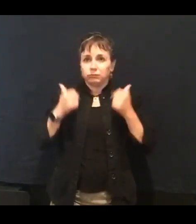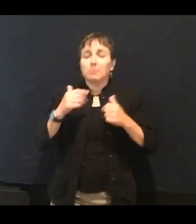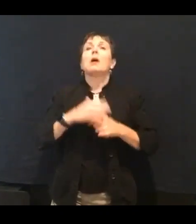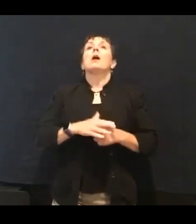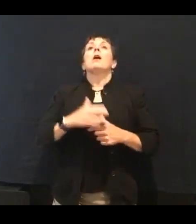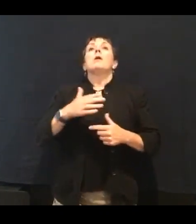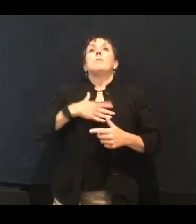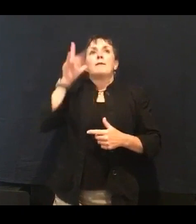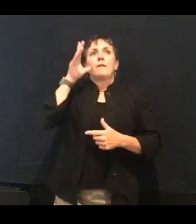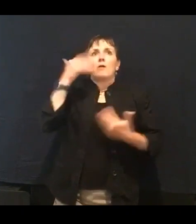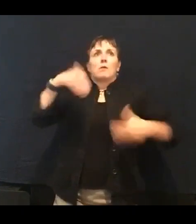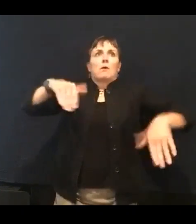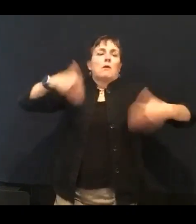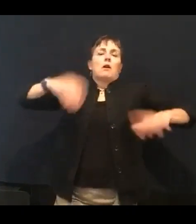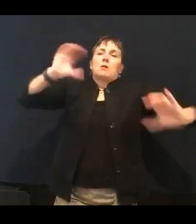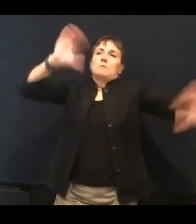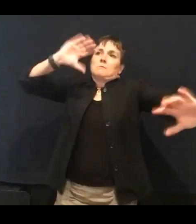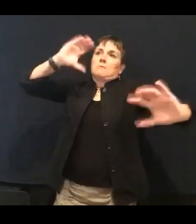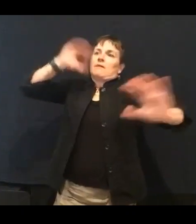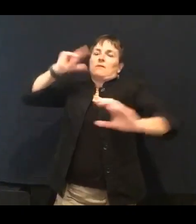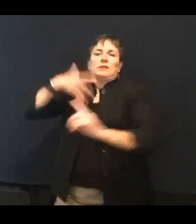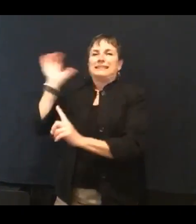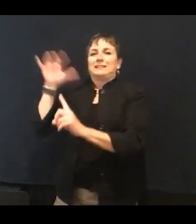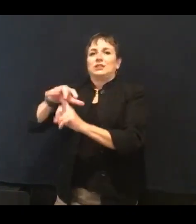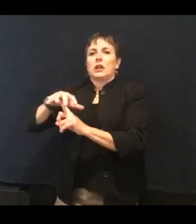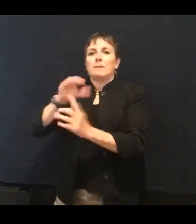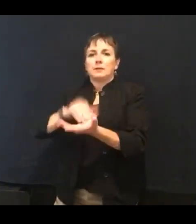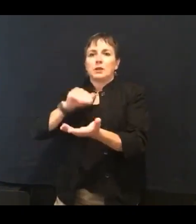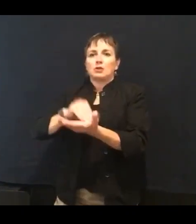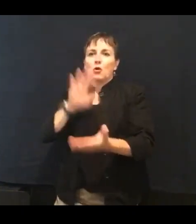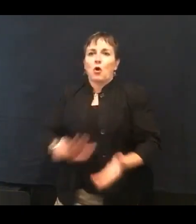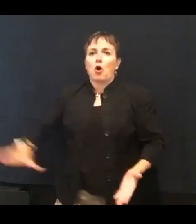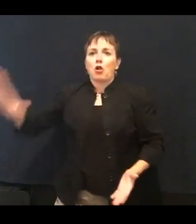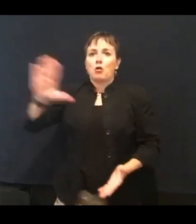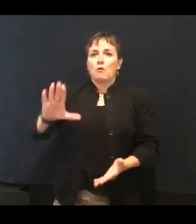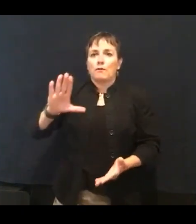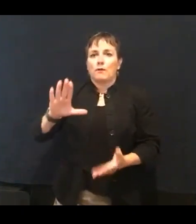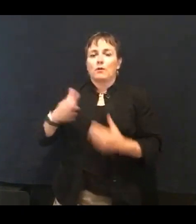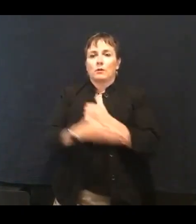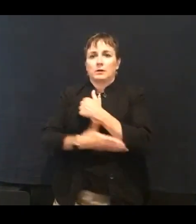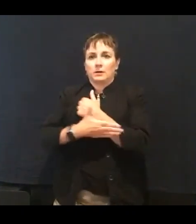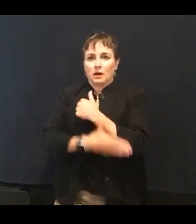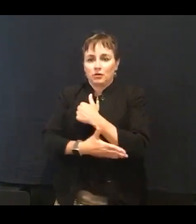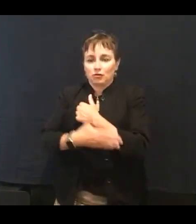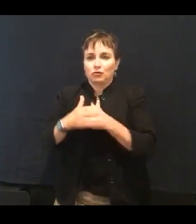retina specialist in the country. This led my parents to Dr. Elliot Berson,